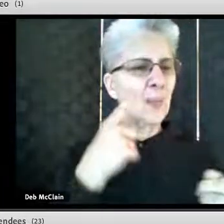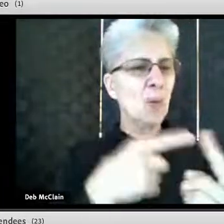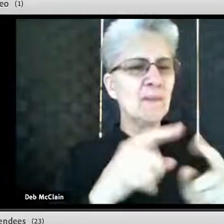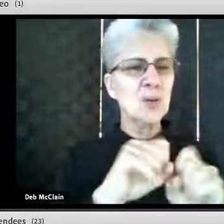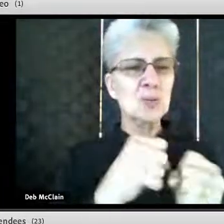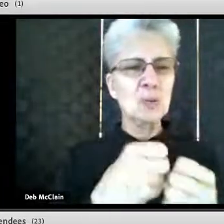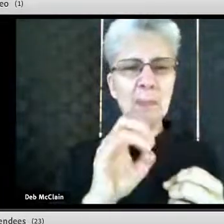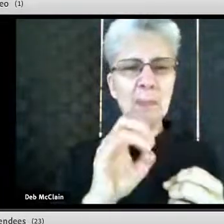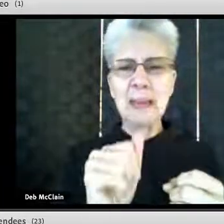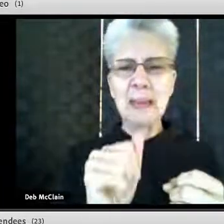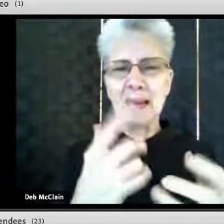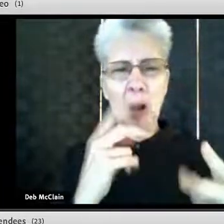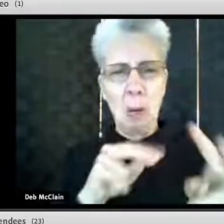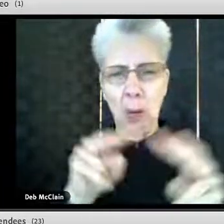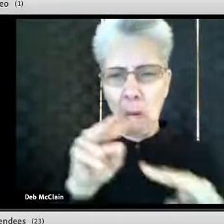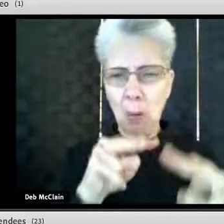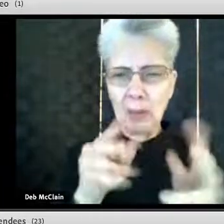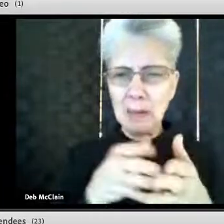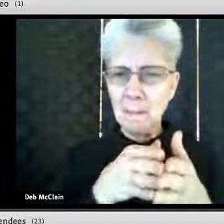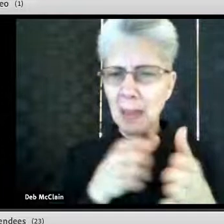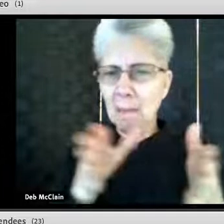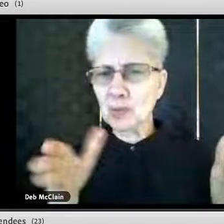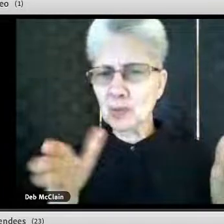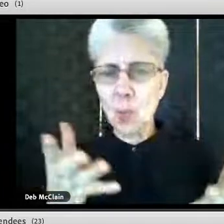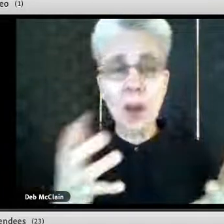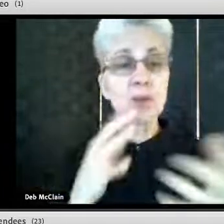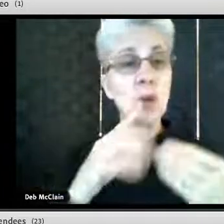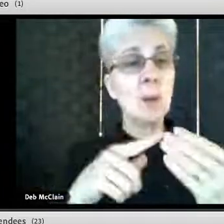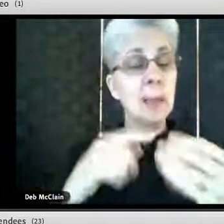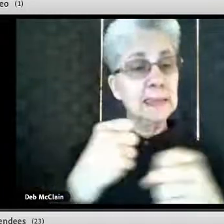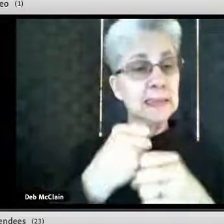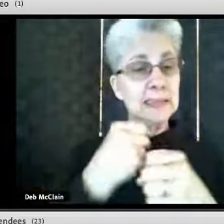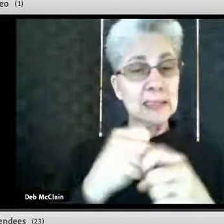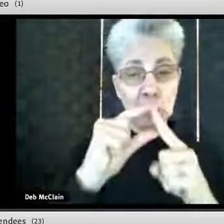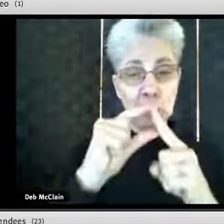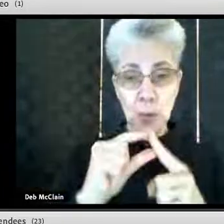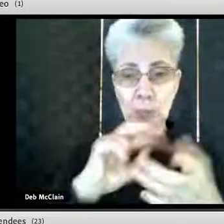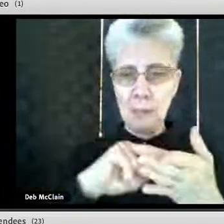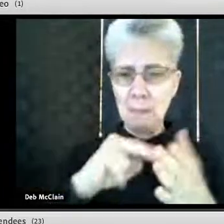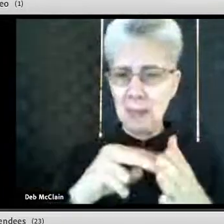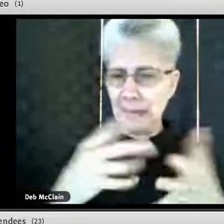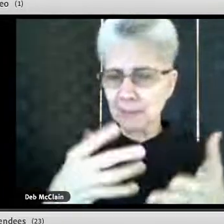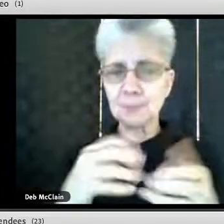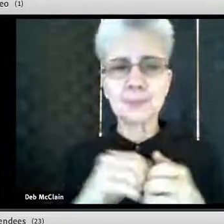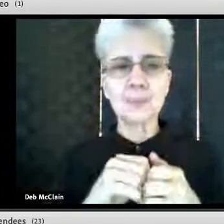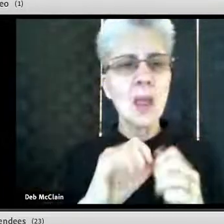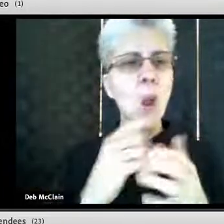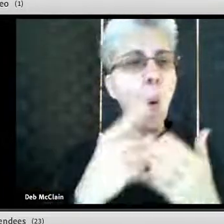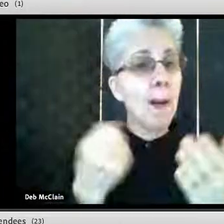and sort of looking at the big picture. Then, talking about statistical terms and meanings and then understanding what works and doesn't work